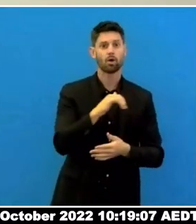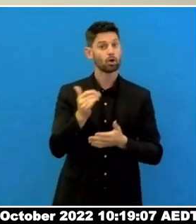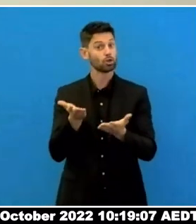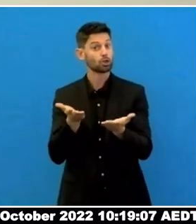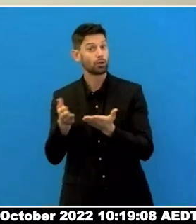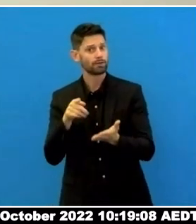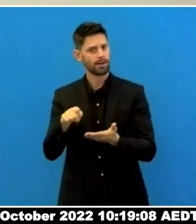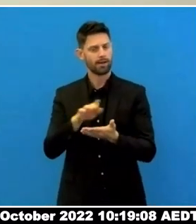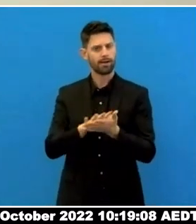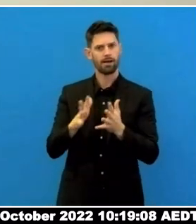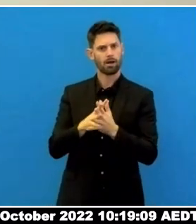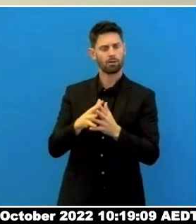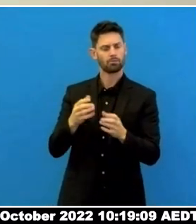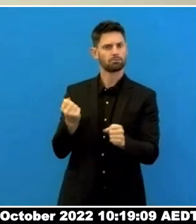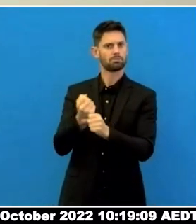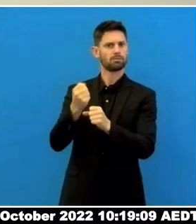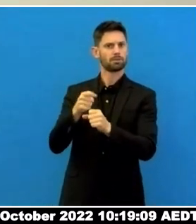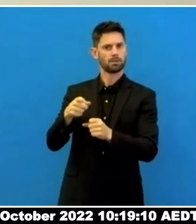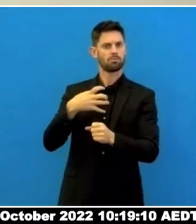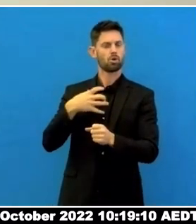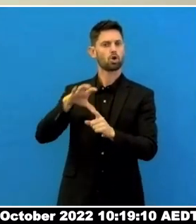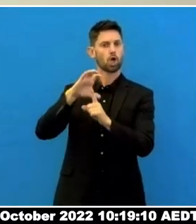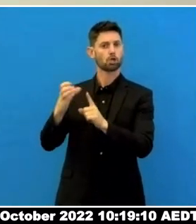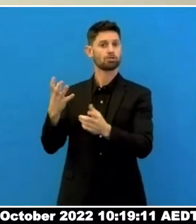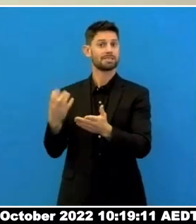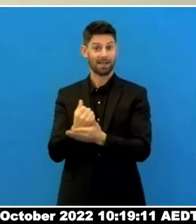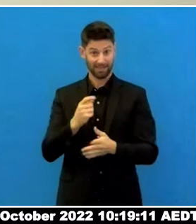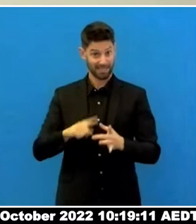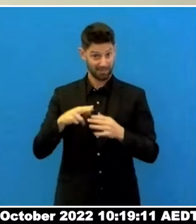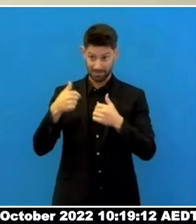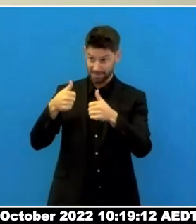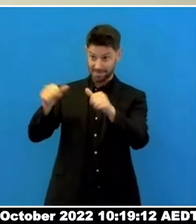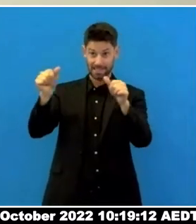for eradicating violence, abuse, neglect and exploitation of people with disability.